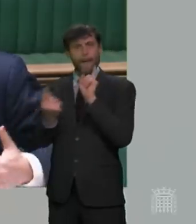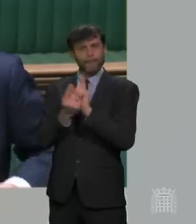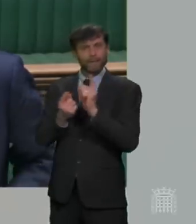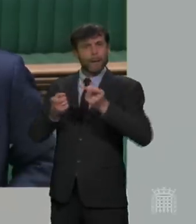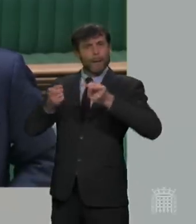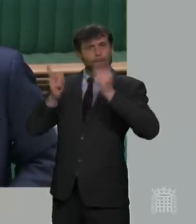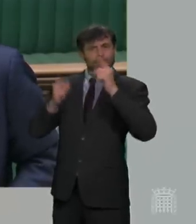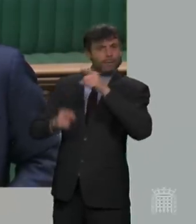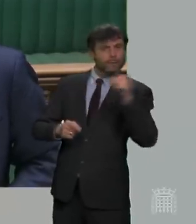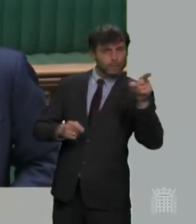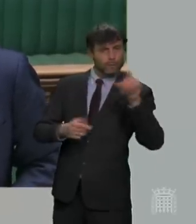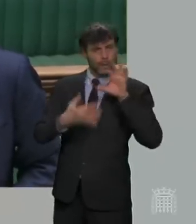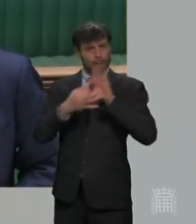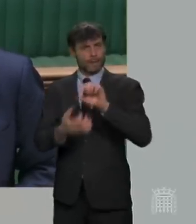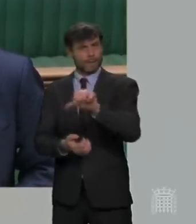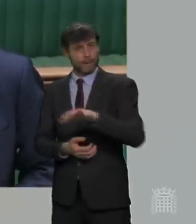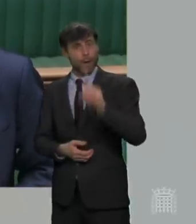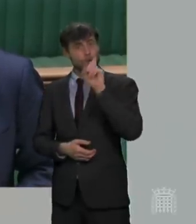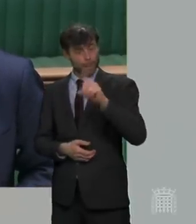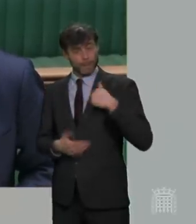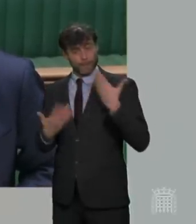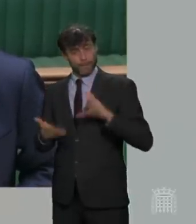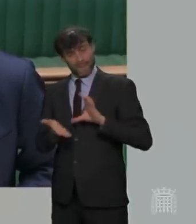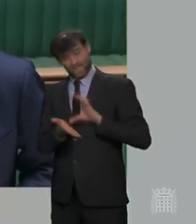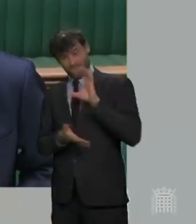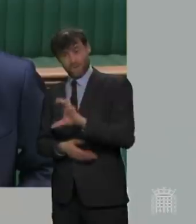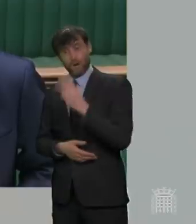What we are doing, in addition to the £13.3 billion I spoke of,